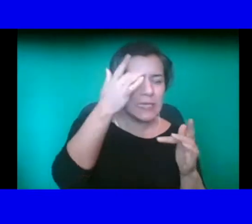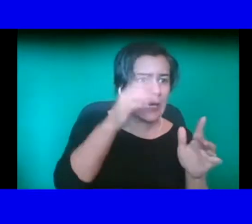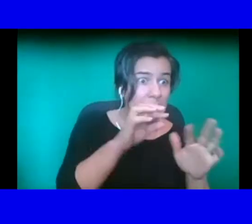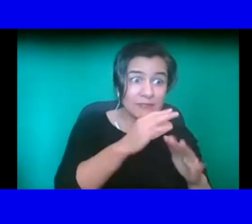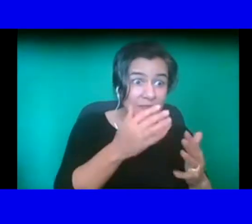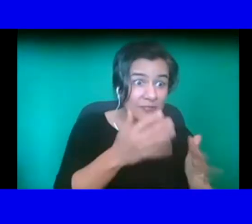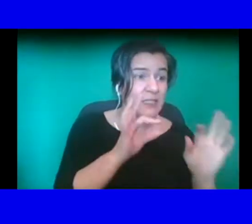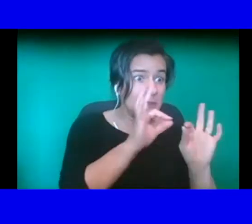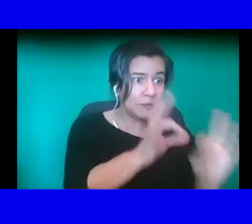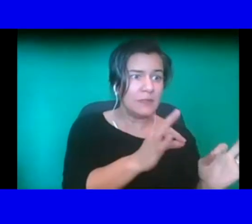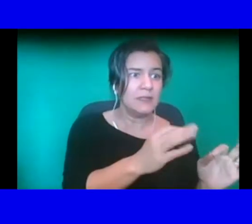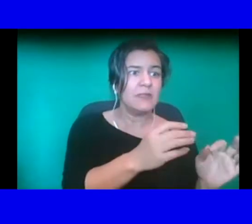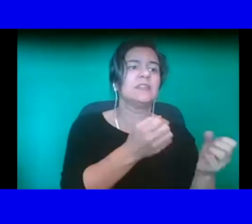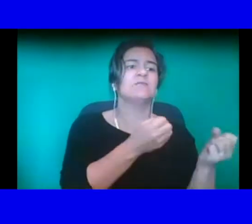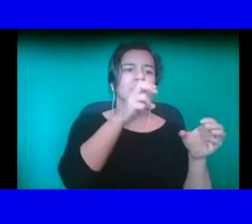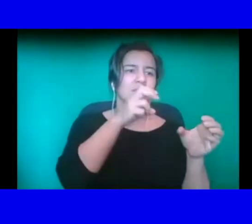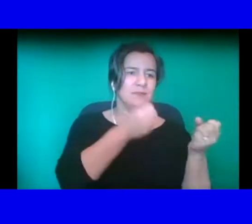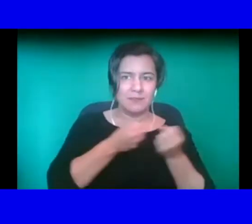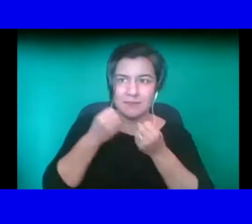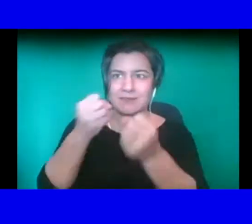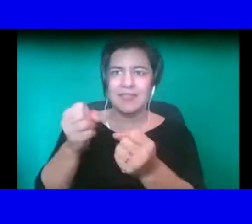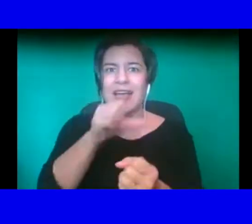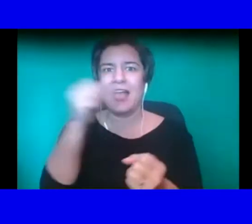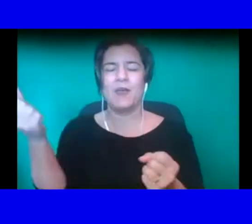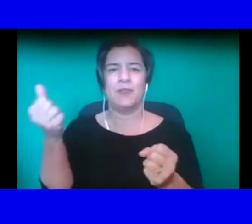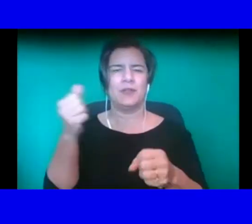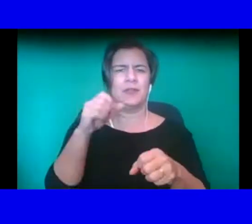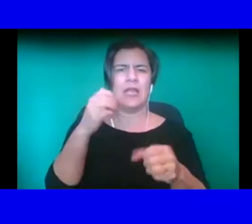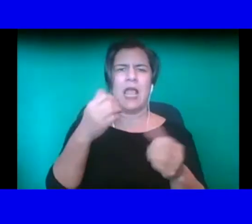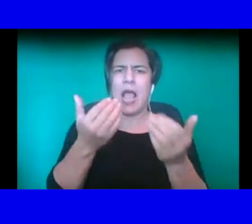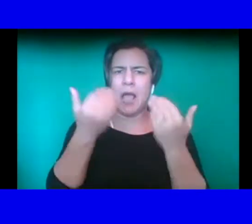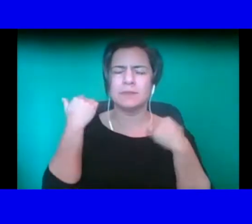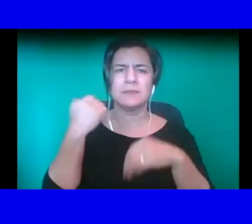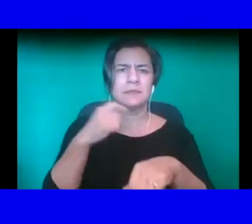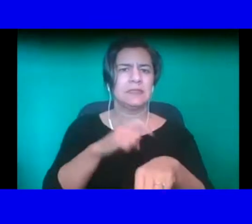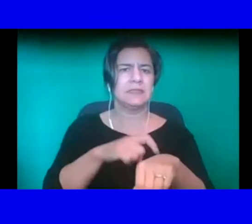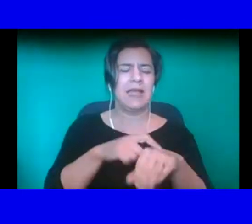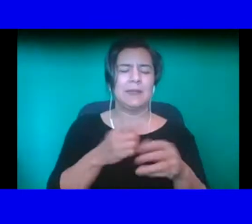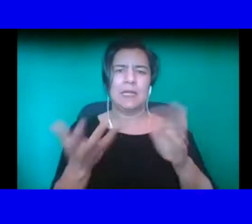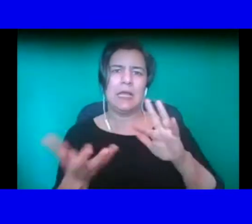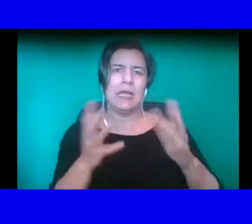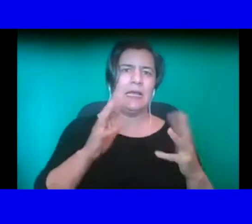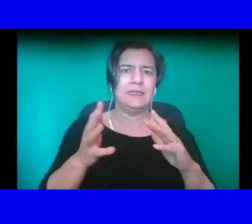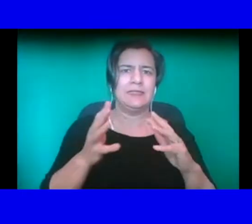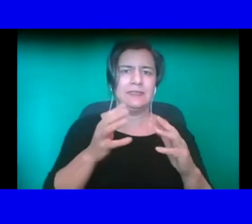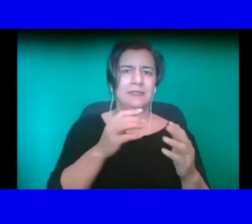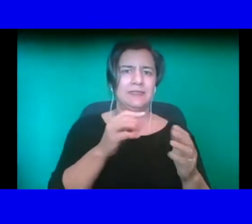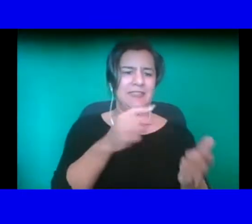It's a careful process and one that needs medical attention. So, it's been hard to find providers willing to do that.